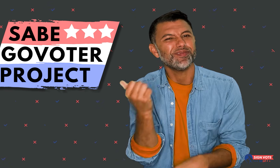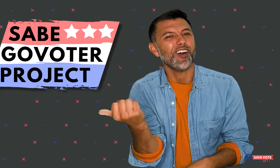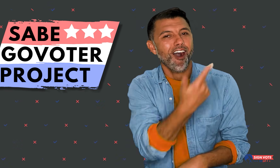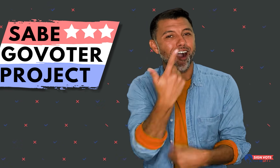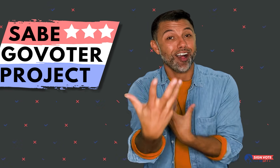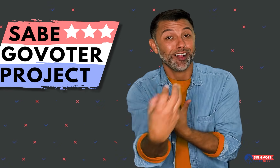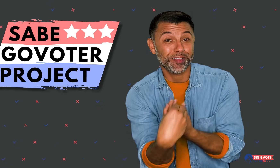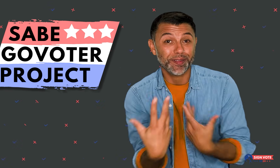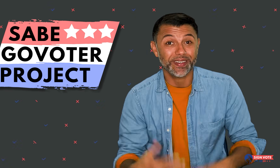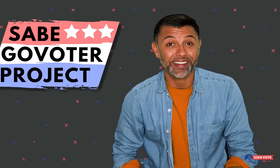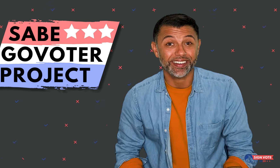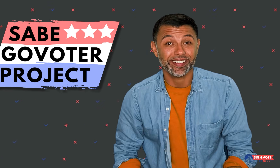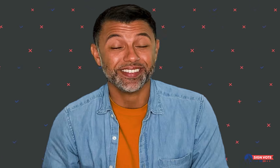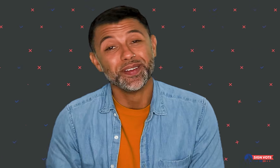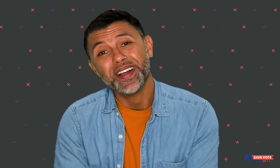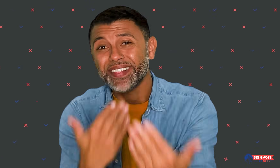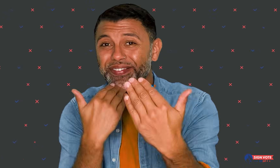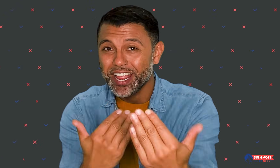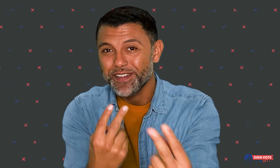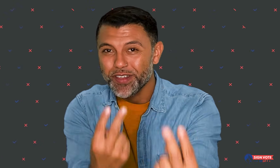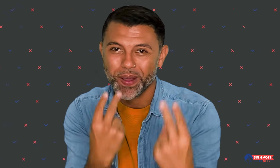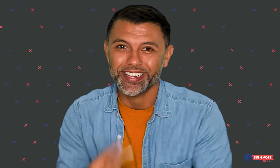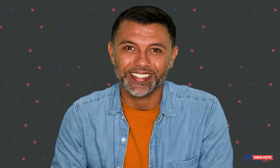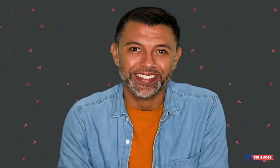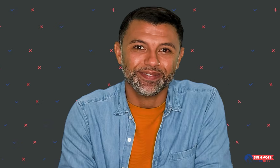and to make sure we're all included. Thanks for watching.